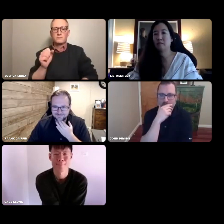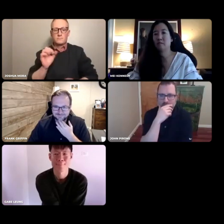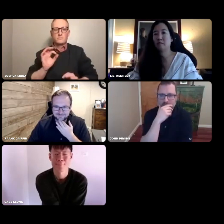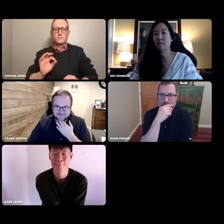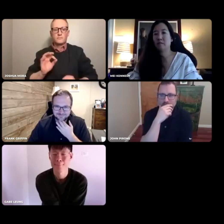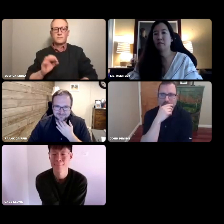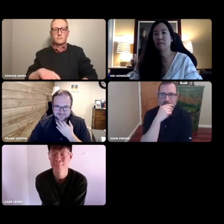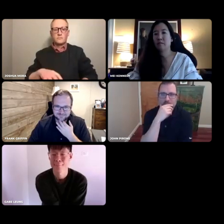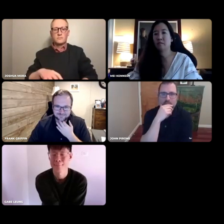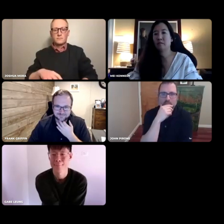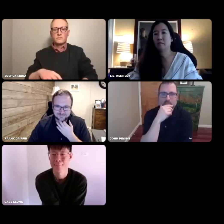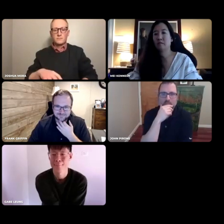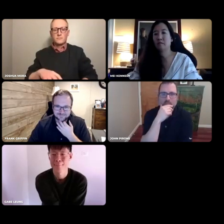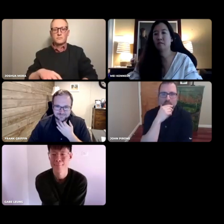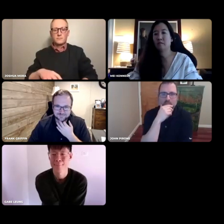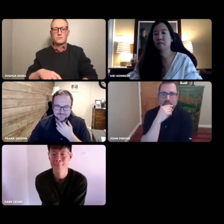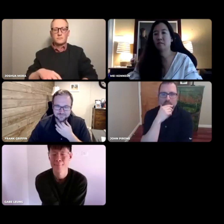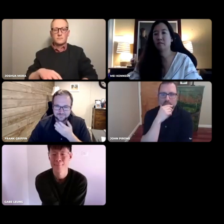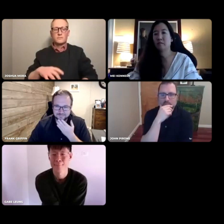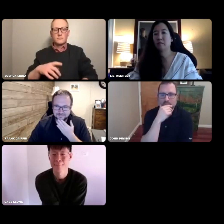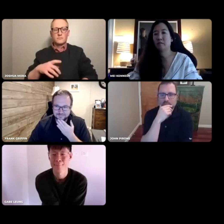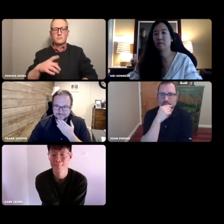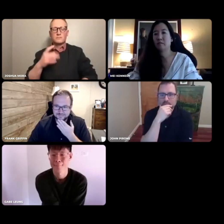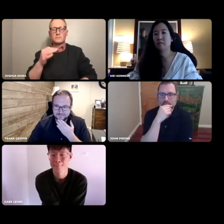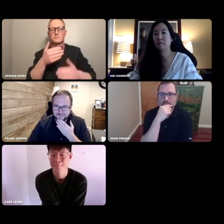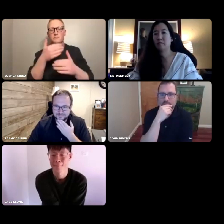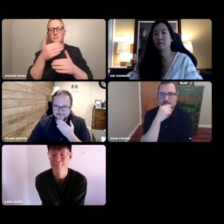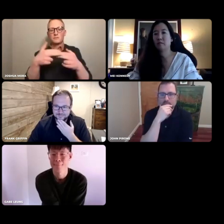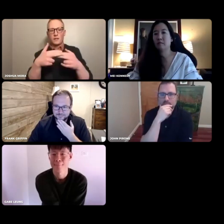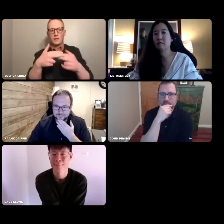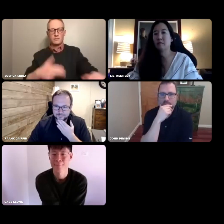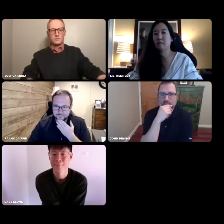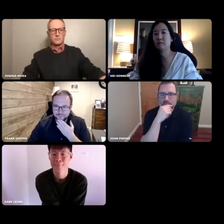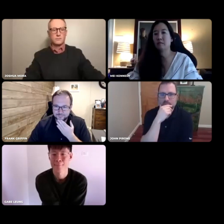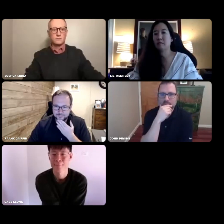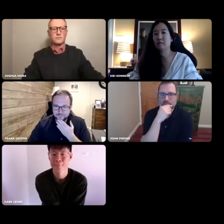tips. OK, thank you so much.